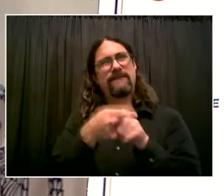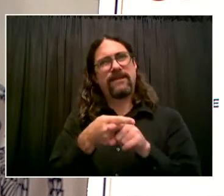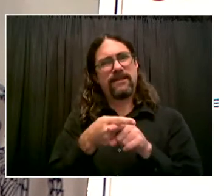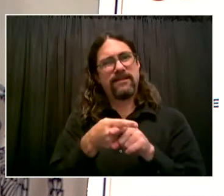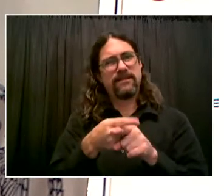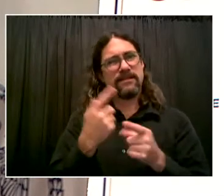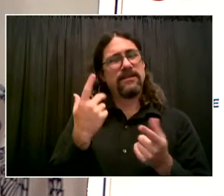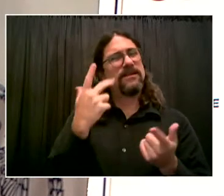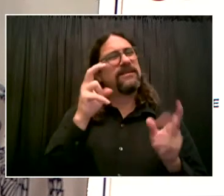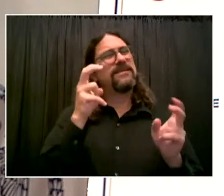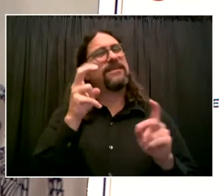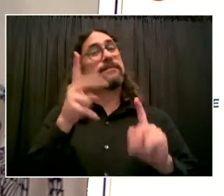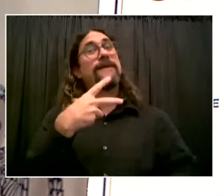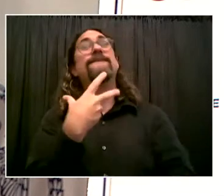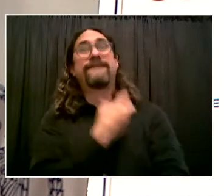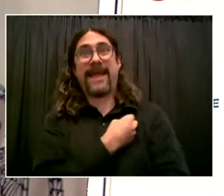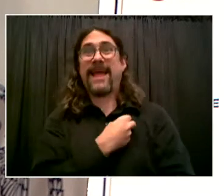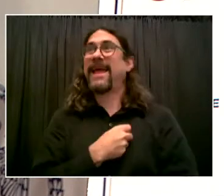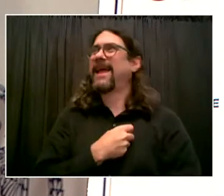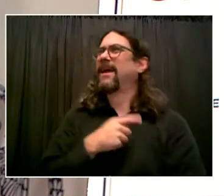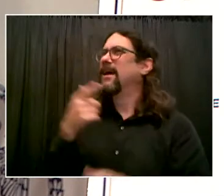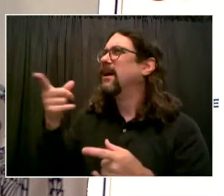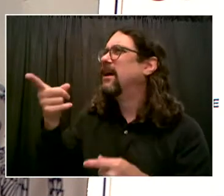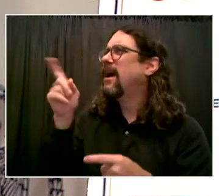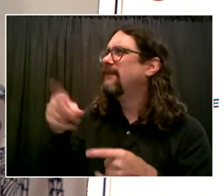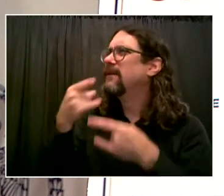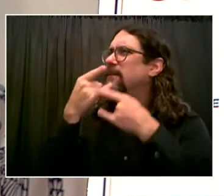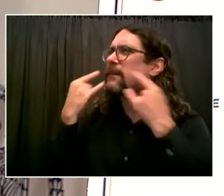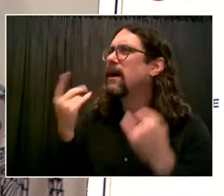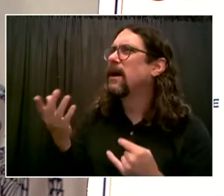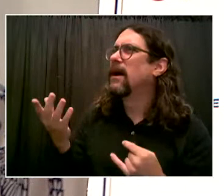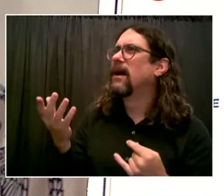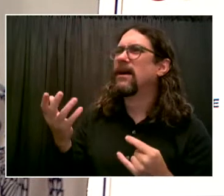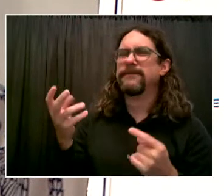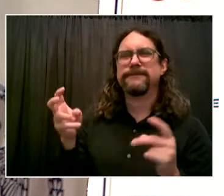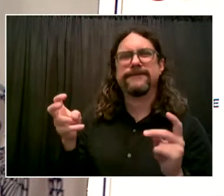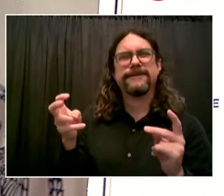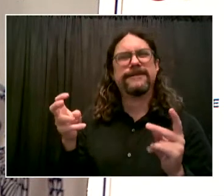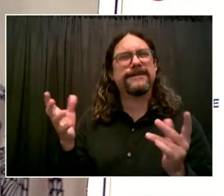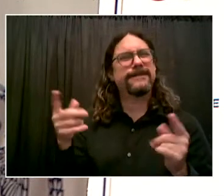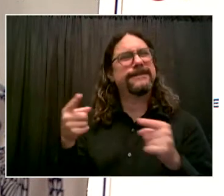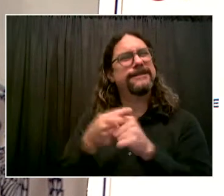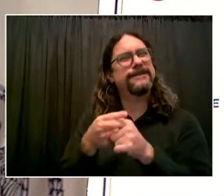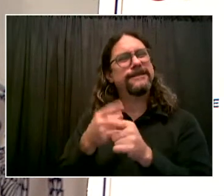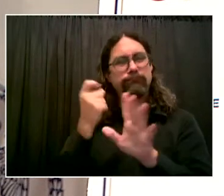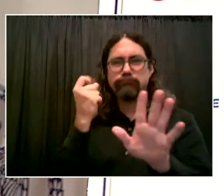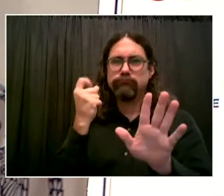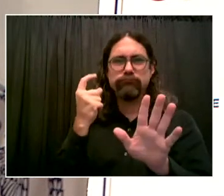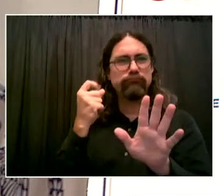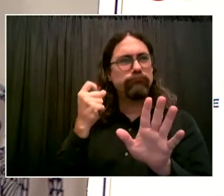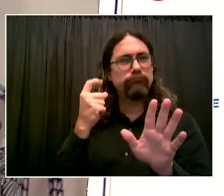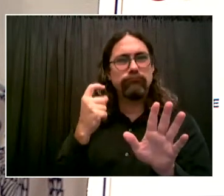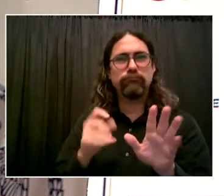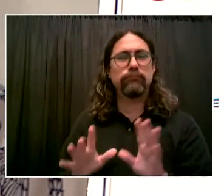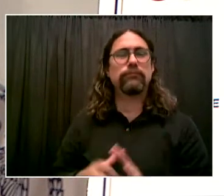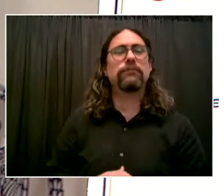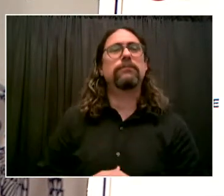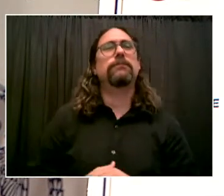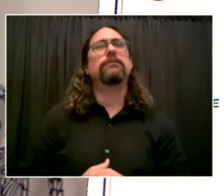MAY HAVE TO PUT THE MASK ON. IF IT CAME TO THAT AND OF THAT WAS THE ONLY THING OF COURSE WWE OUD L ENTERTAIN IT BUT THE SOLUTION IS VACCINATION.